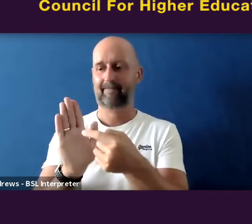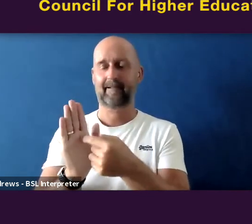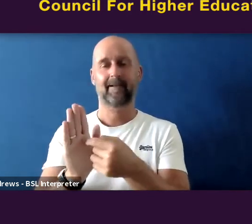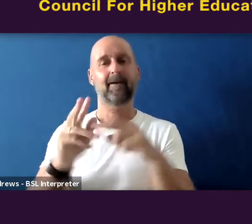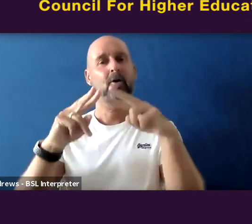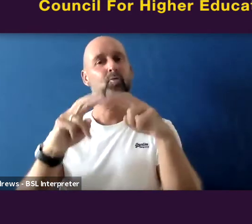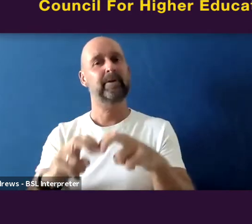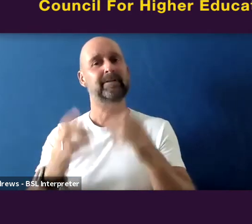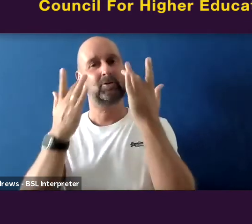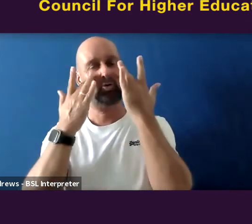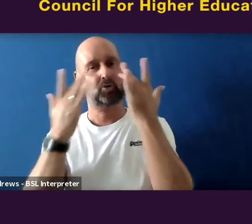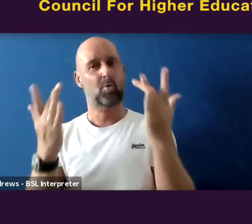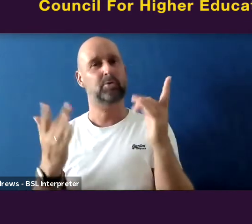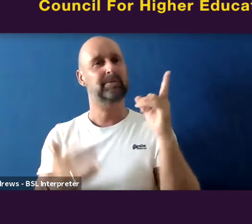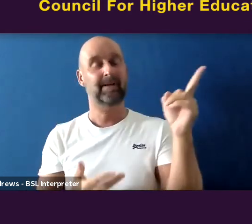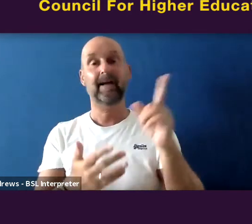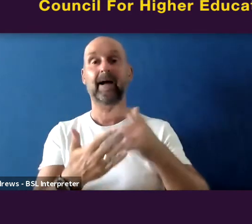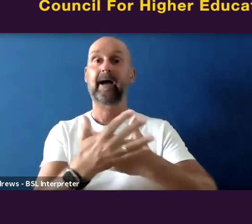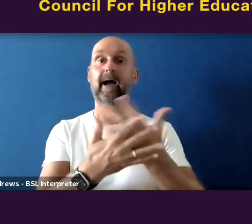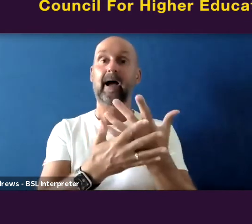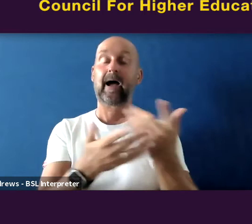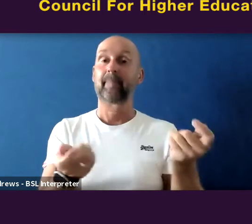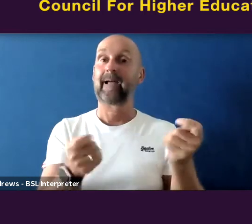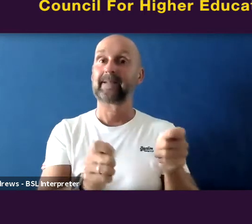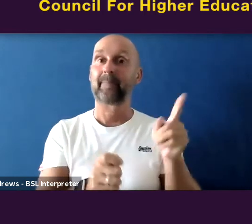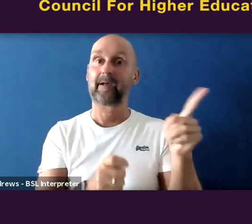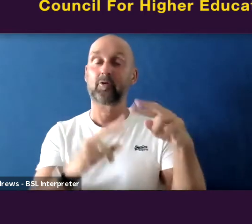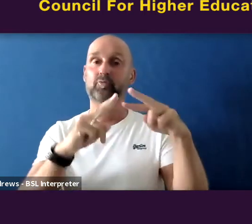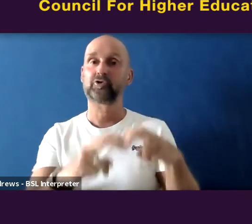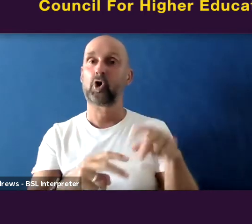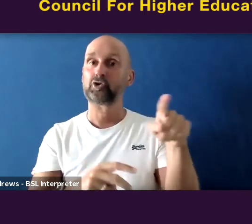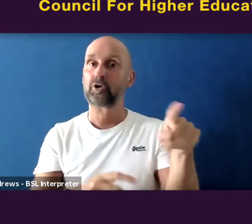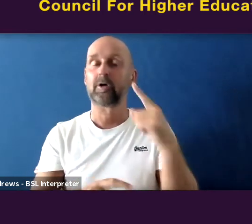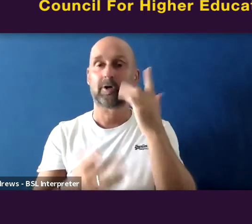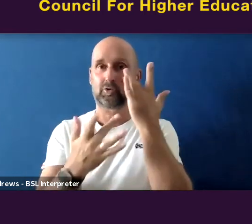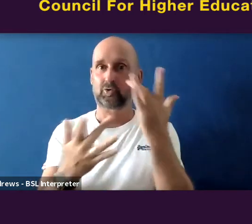that the impact of the pandemic will only serve to exacerbate existing structural